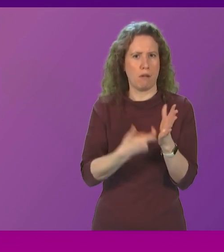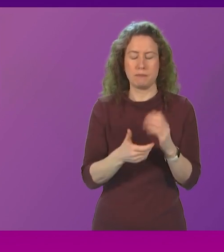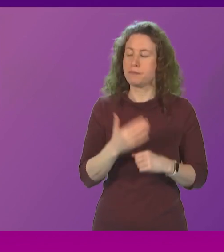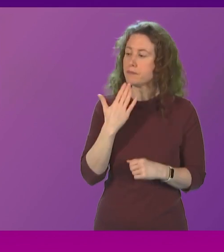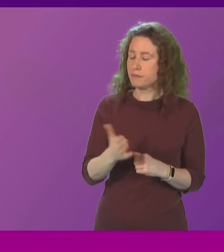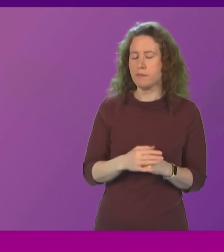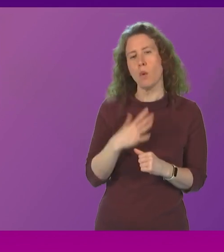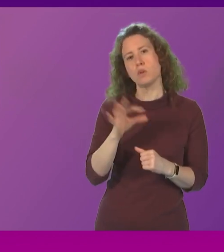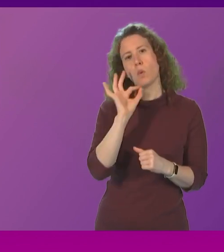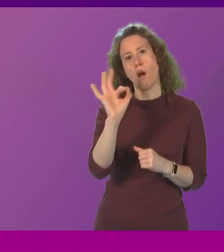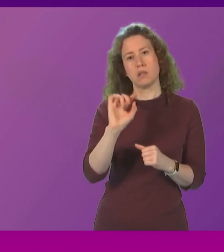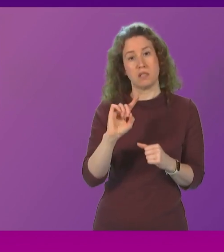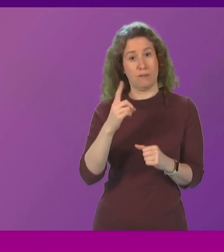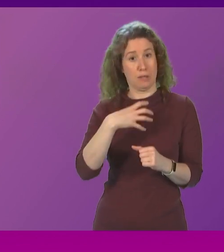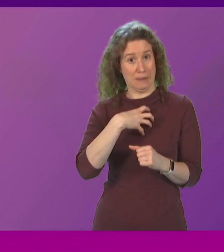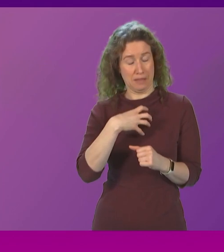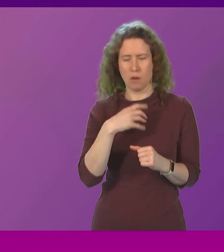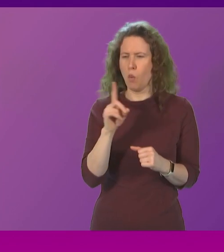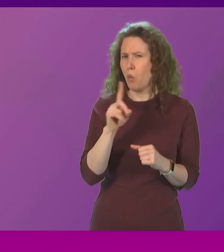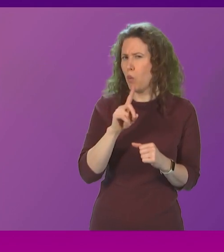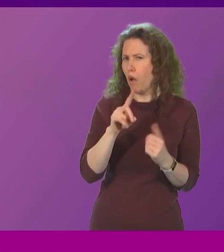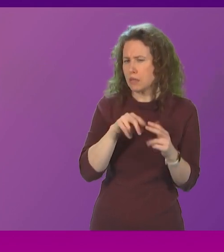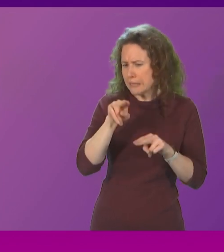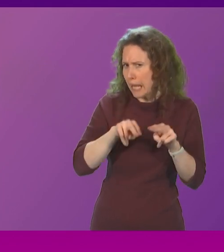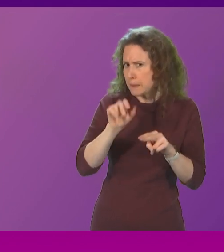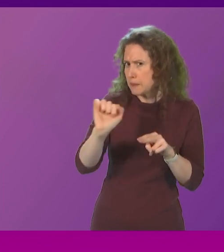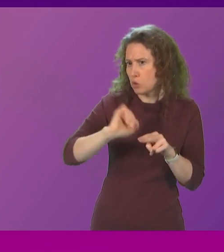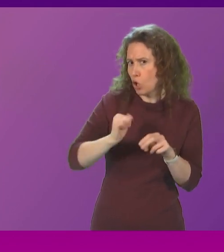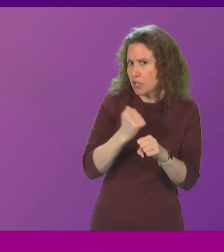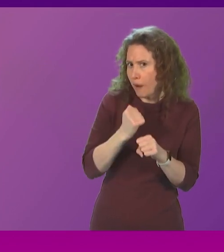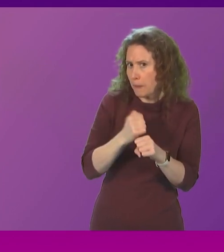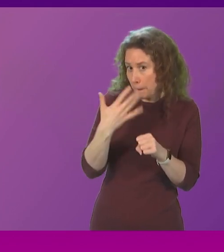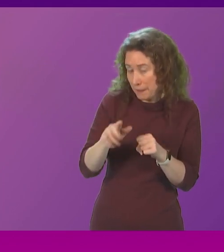To ask the First Minister what assessment the Scottish Government has made of the potential